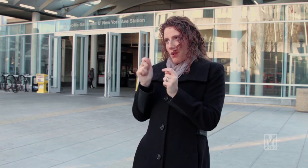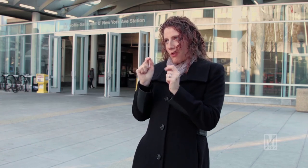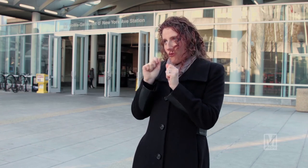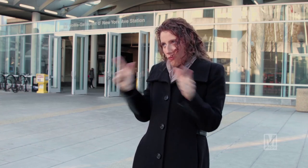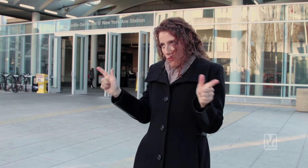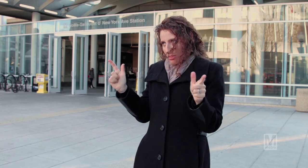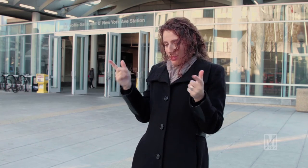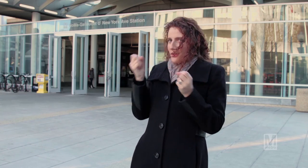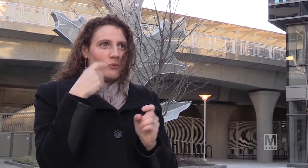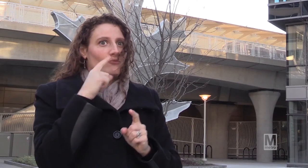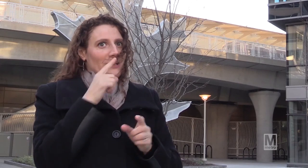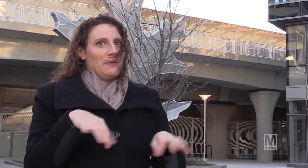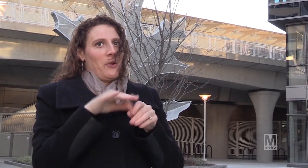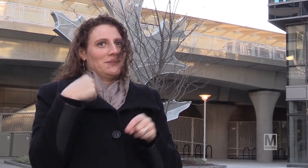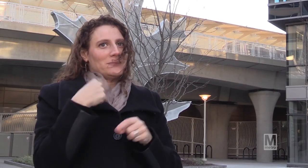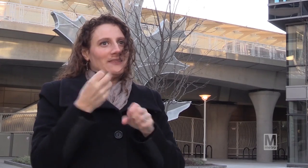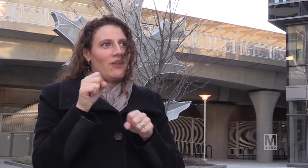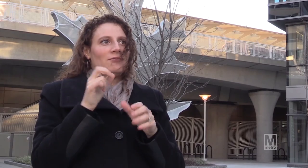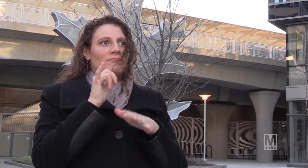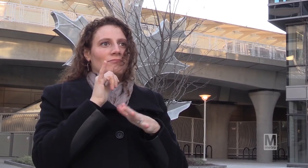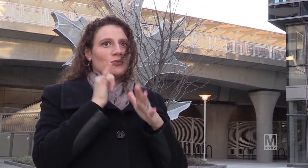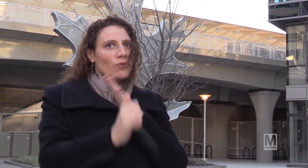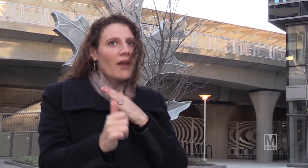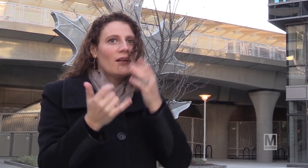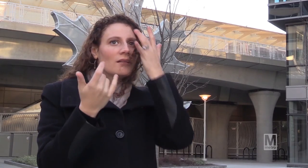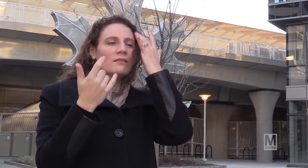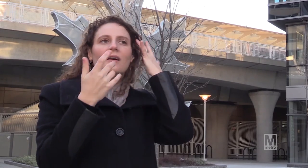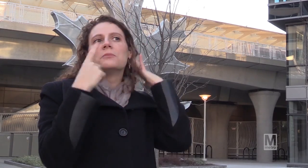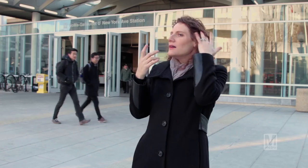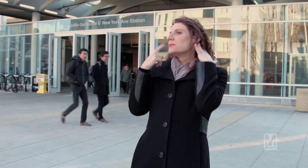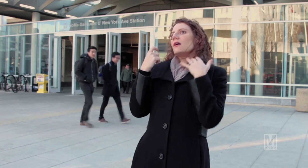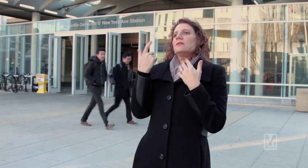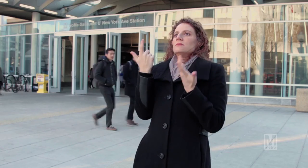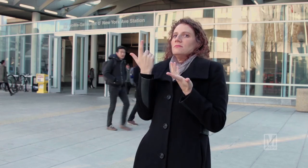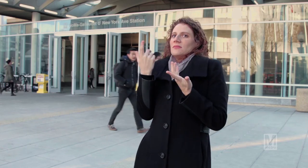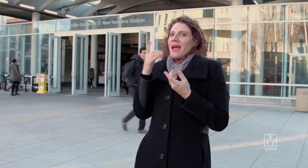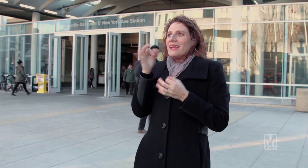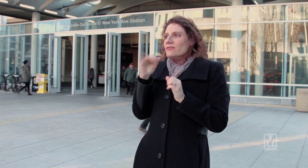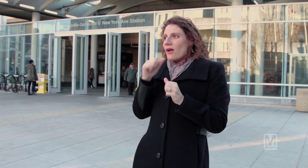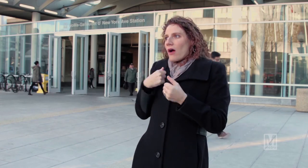And where I live right now, there's absolutely no parking, so it's very important to me to have access.